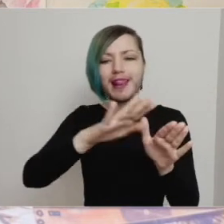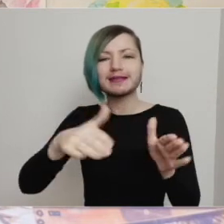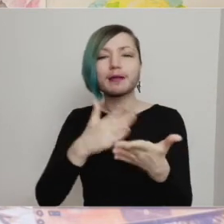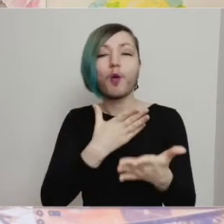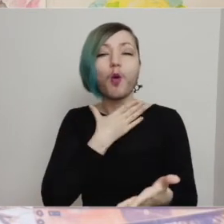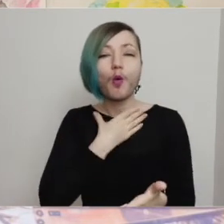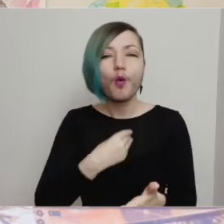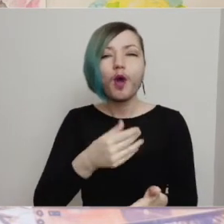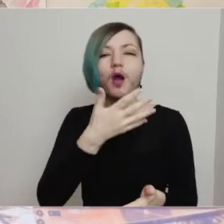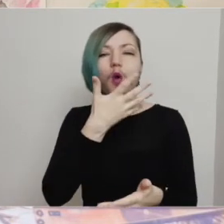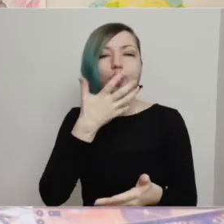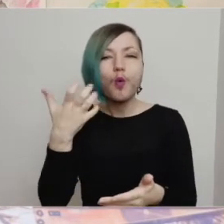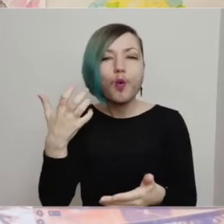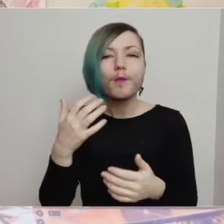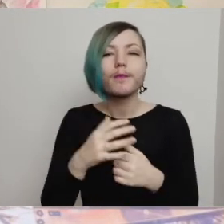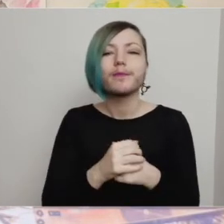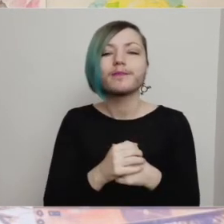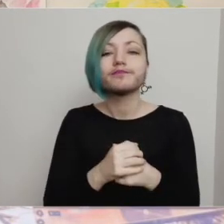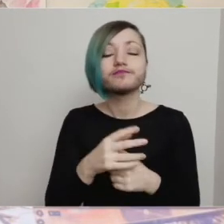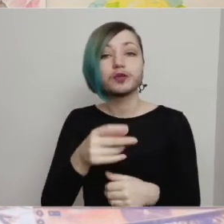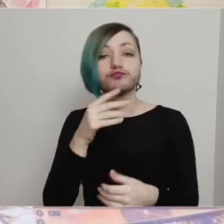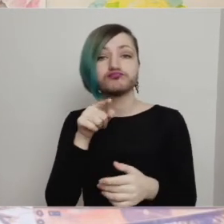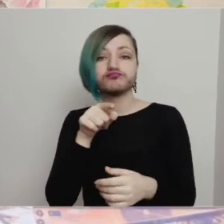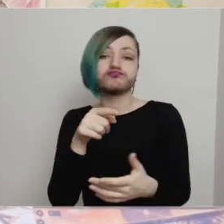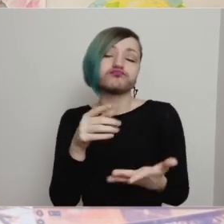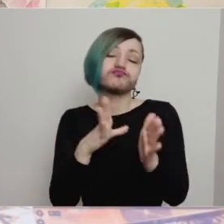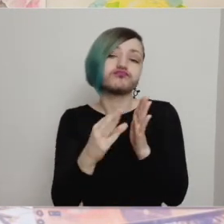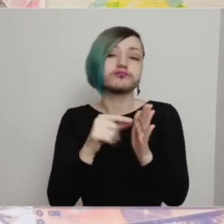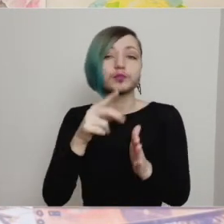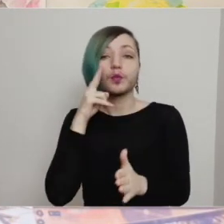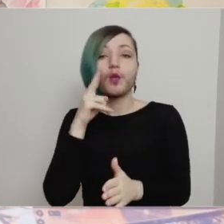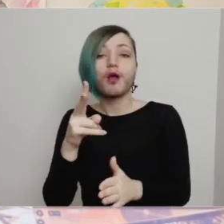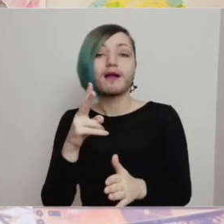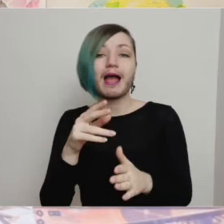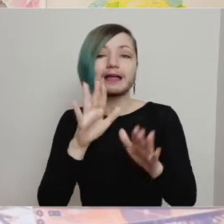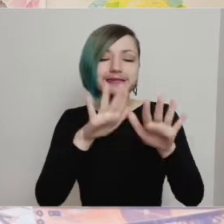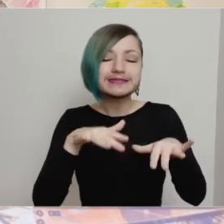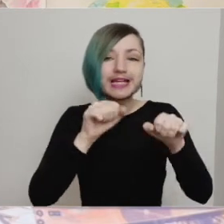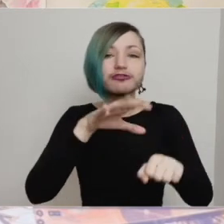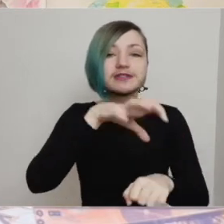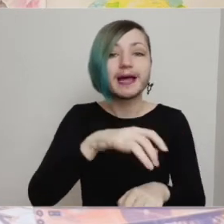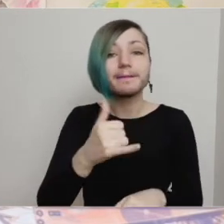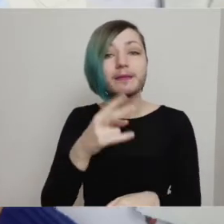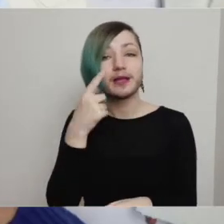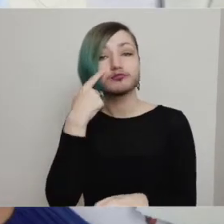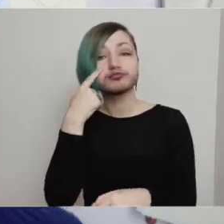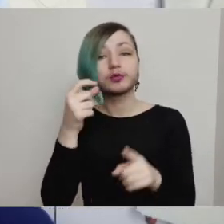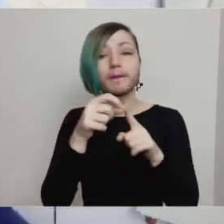if you're looking at one of the sacred sites you might want to look at Paul Clay and some of